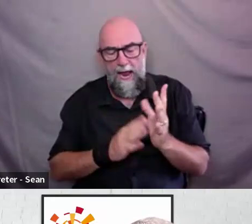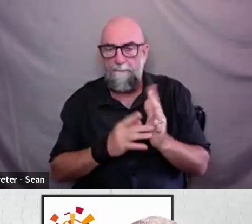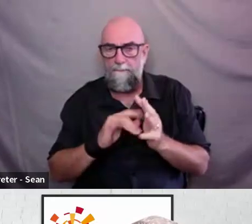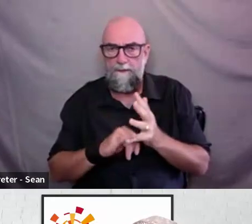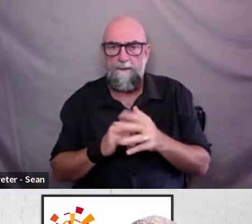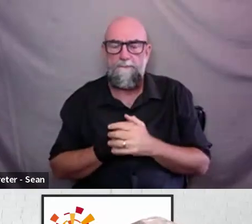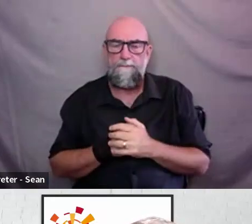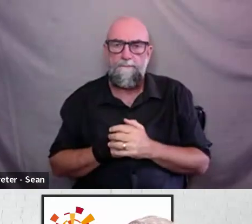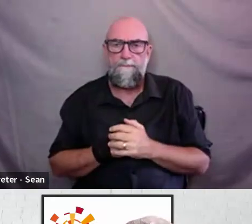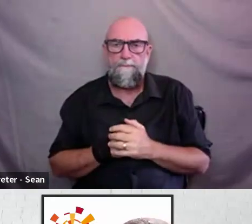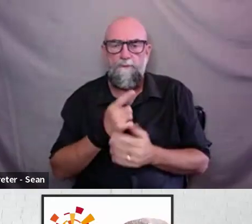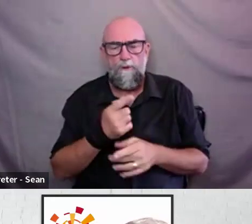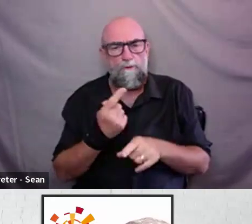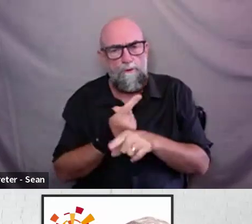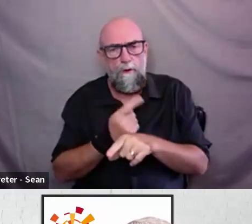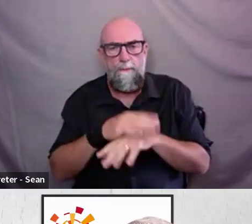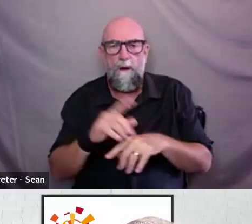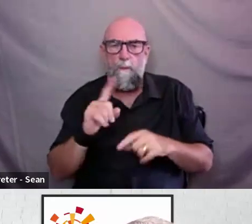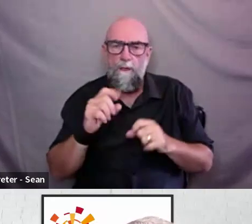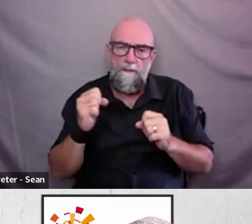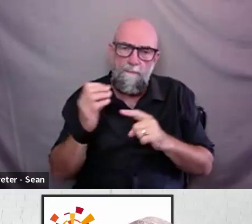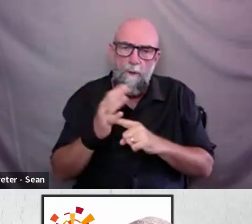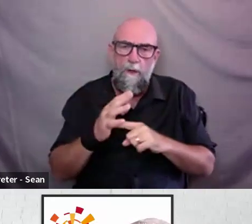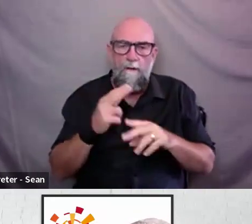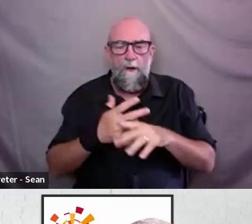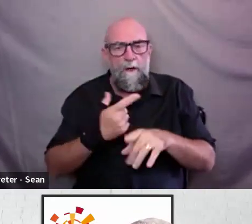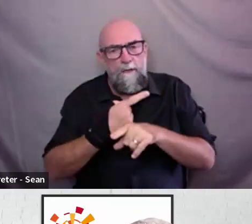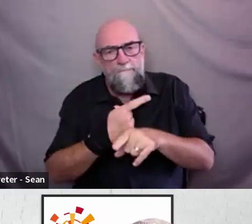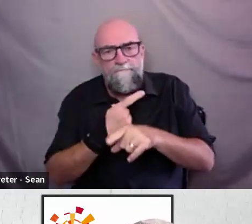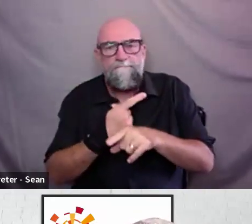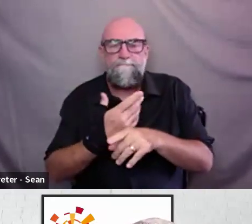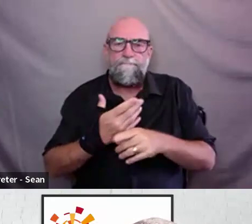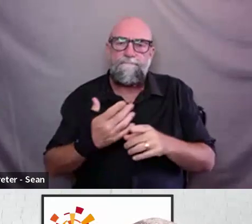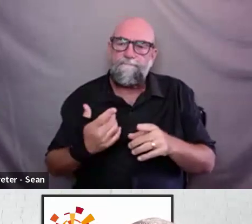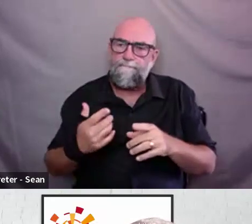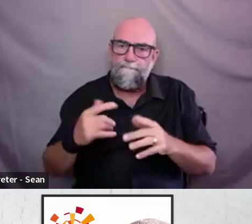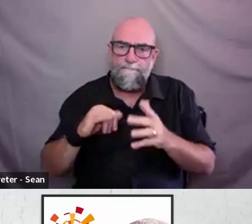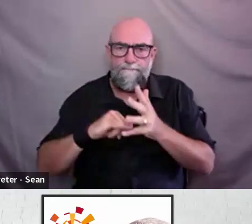the possibilities for working with partners and stakeholders in your mind